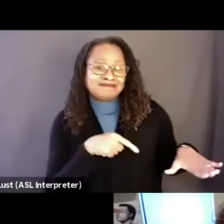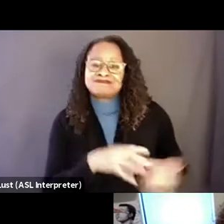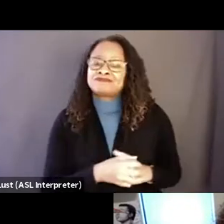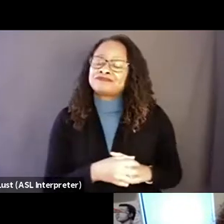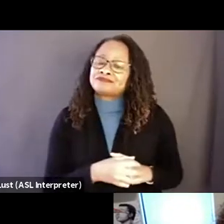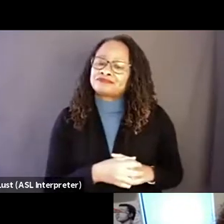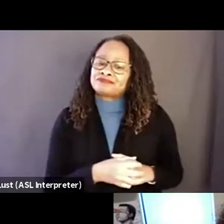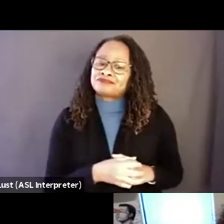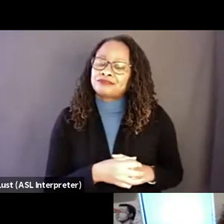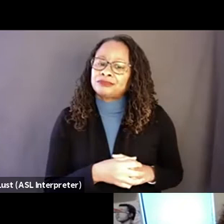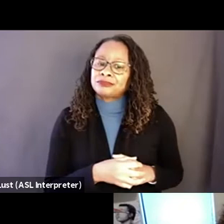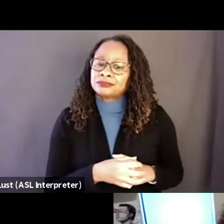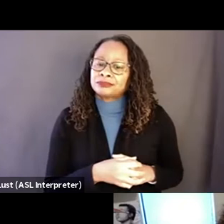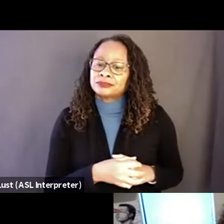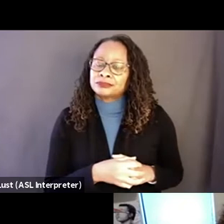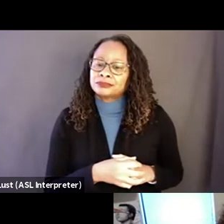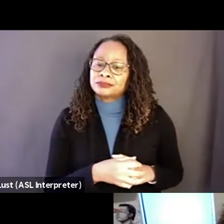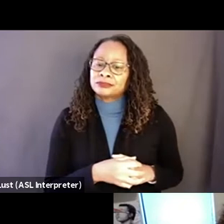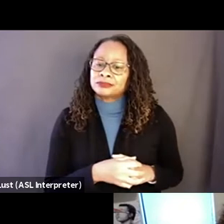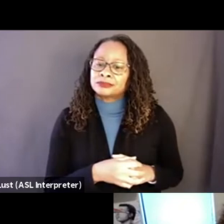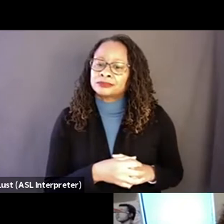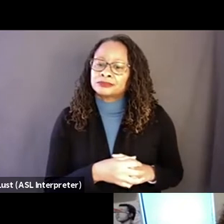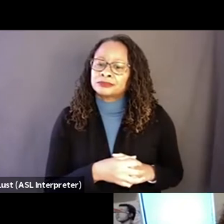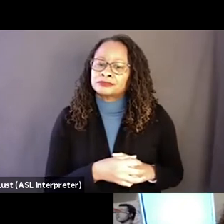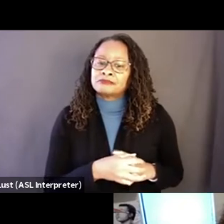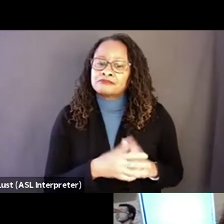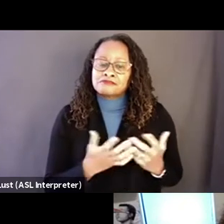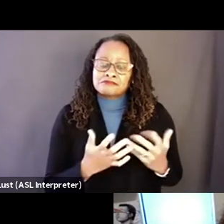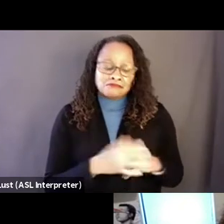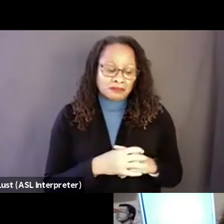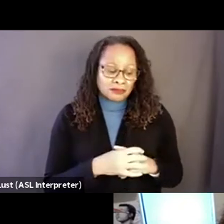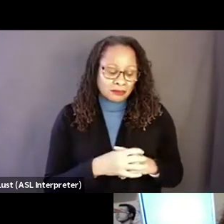I went into the film mostly interested in portraying